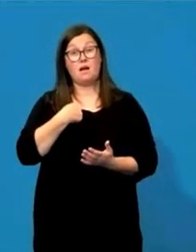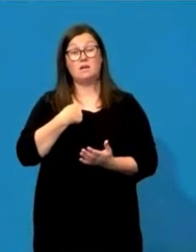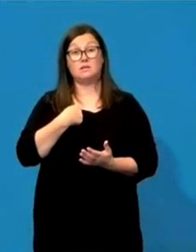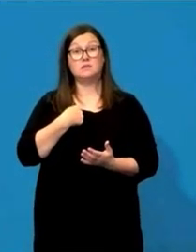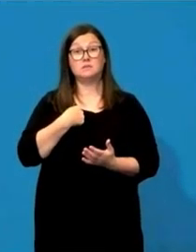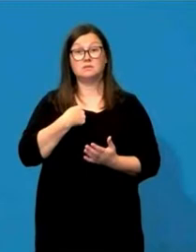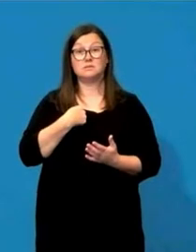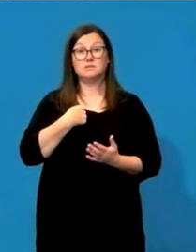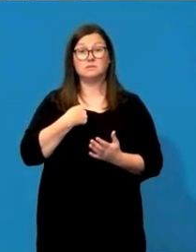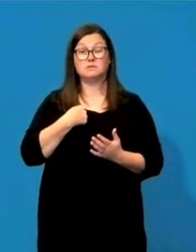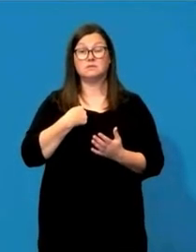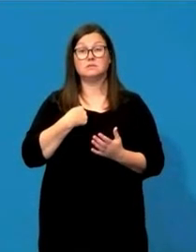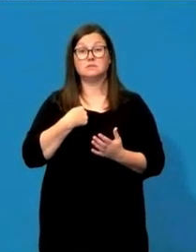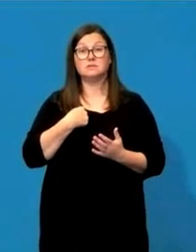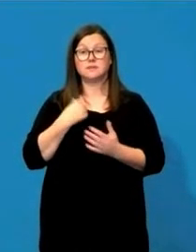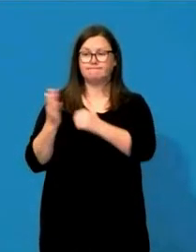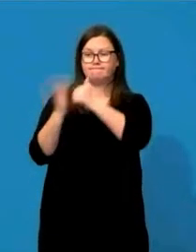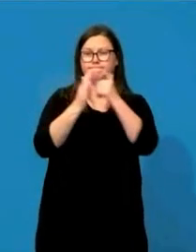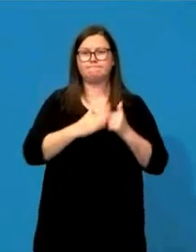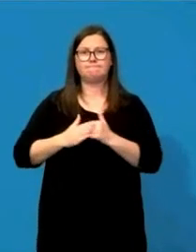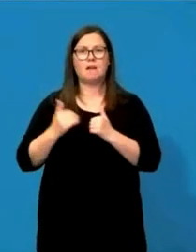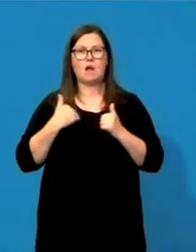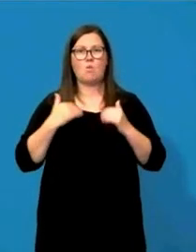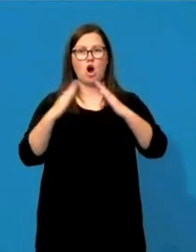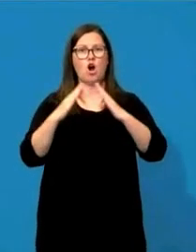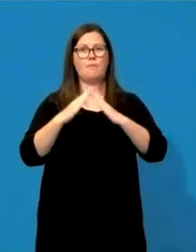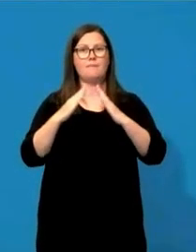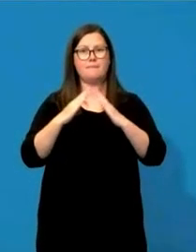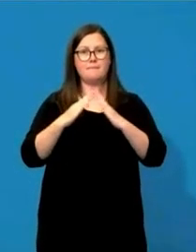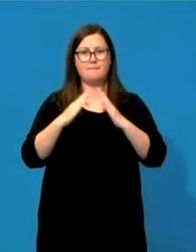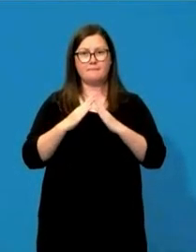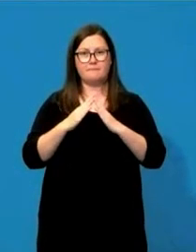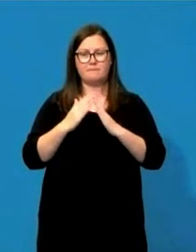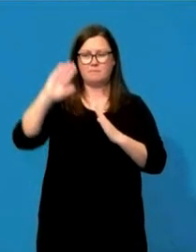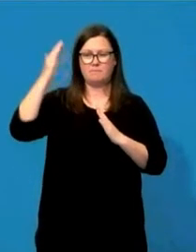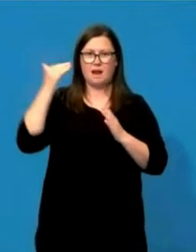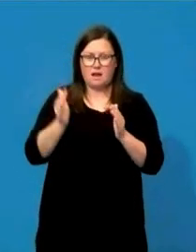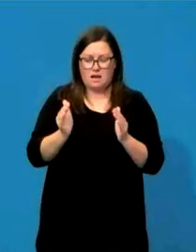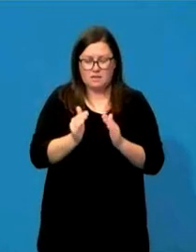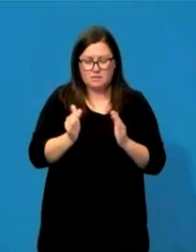So they have supported with building a bedroom with a toilet and shower specifically